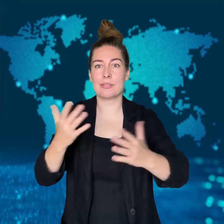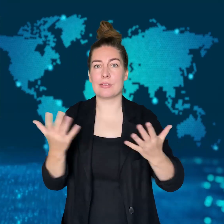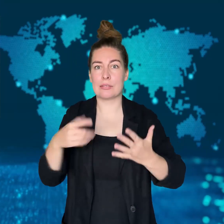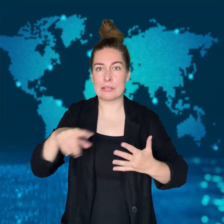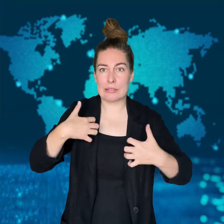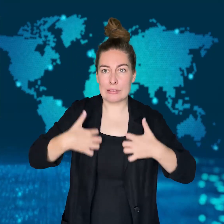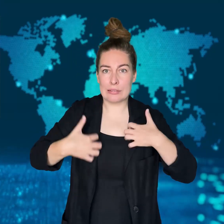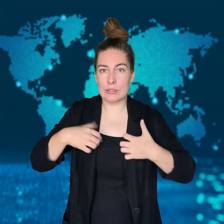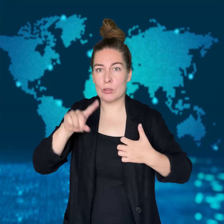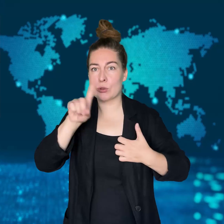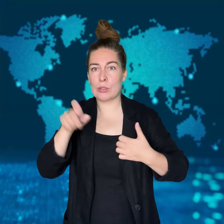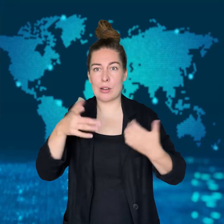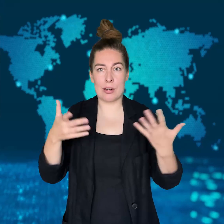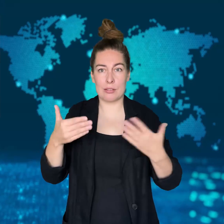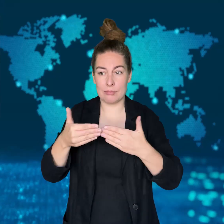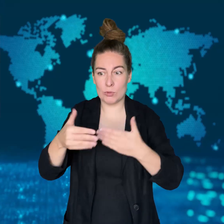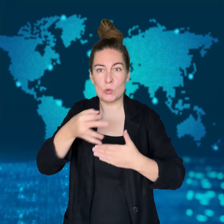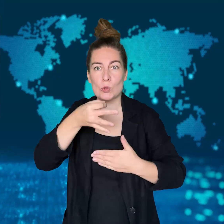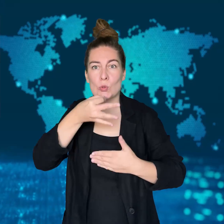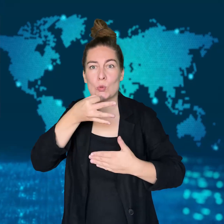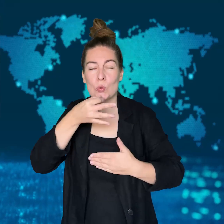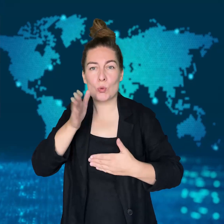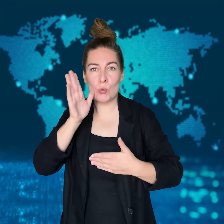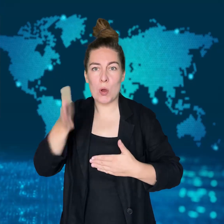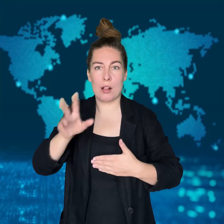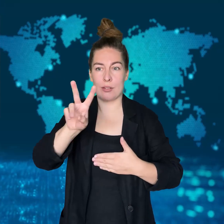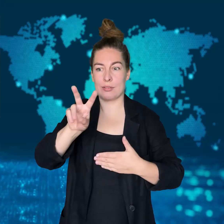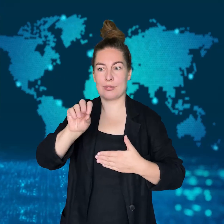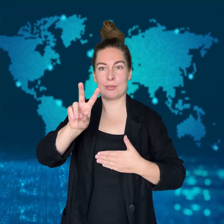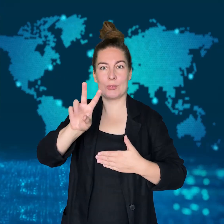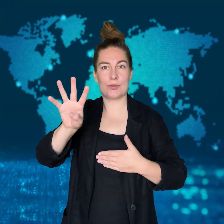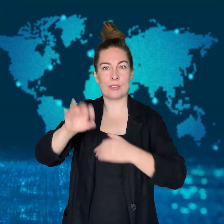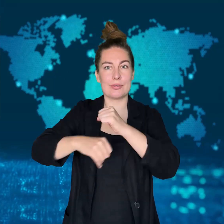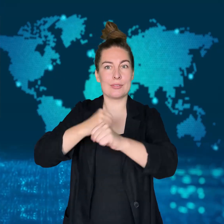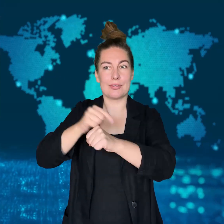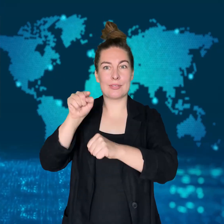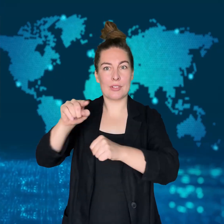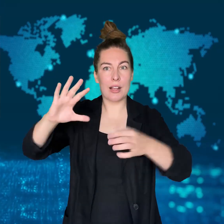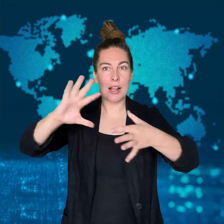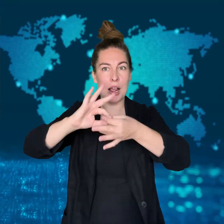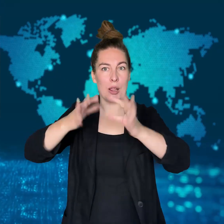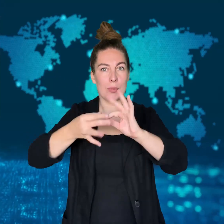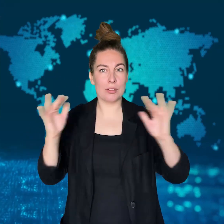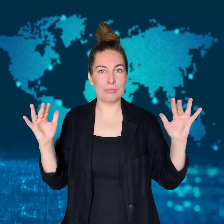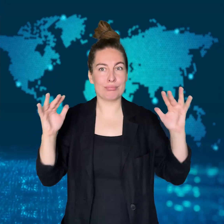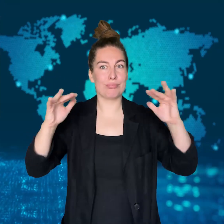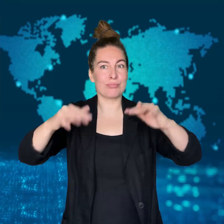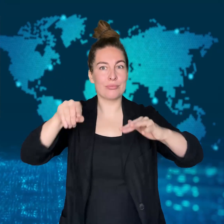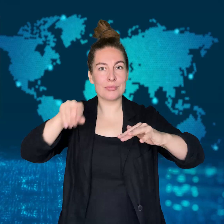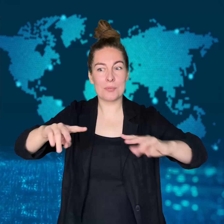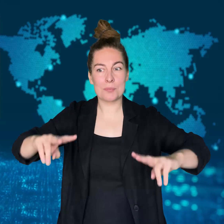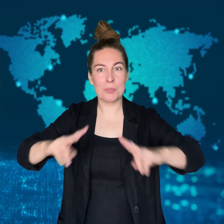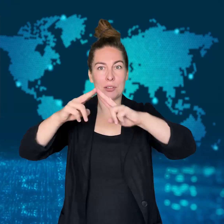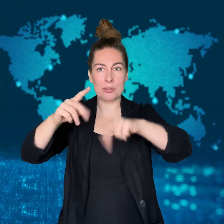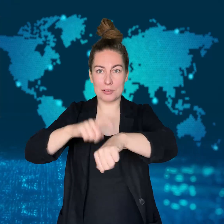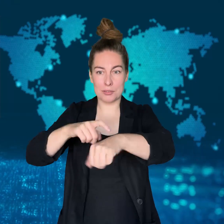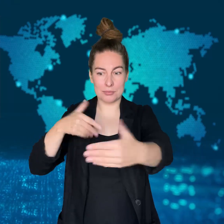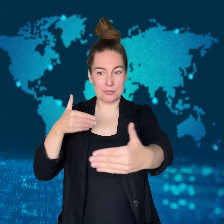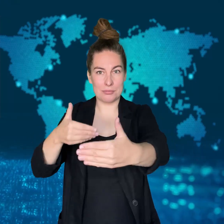They are concerned because the 2024 Olympics are to be held in the city -